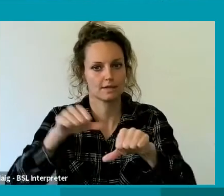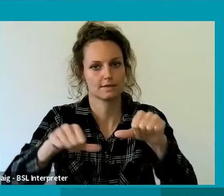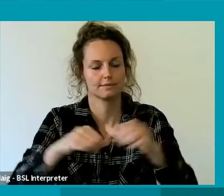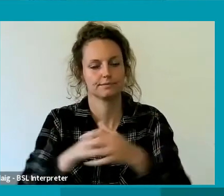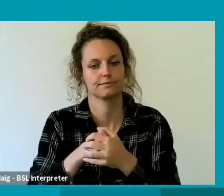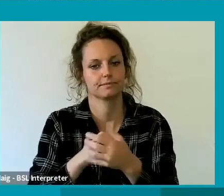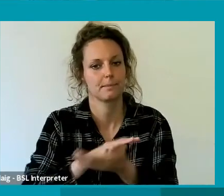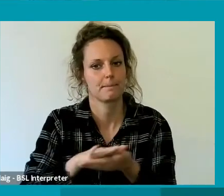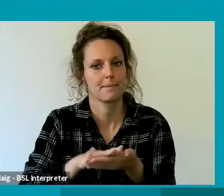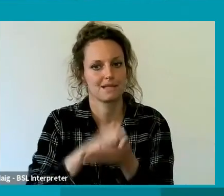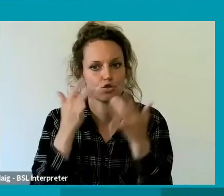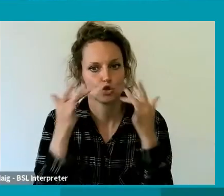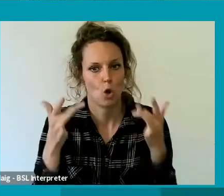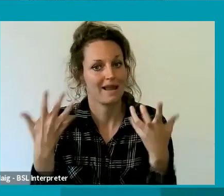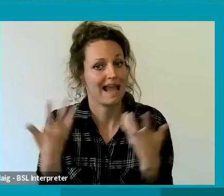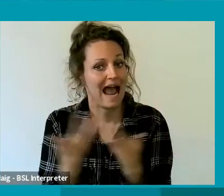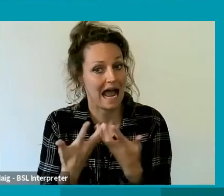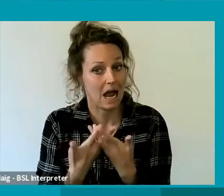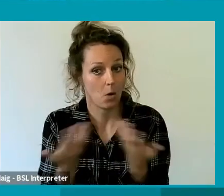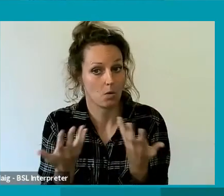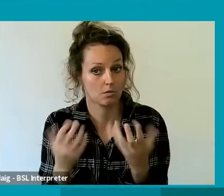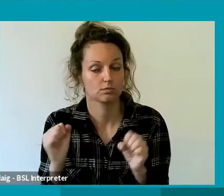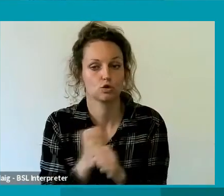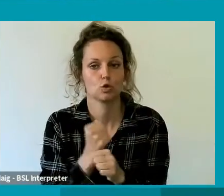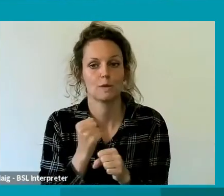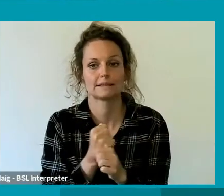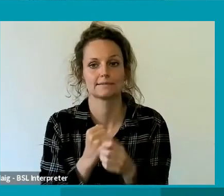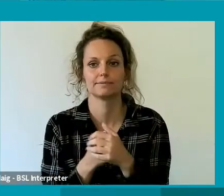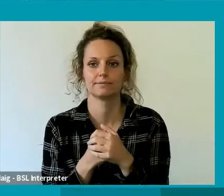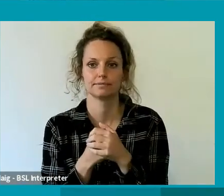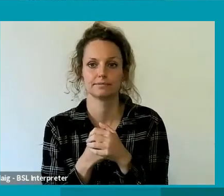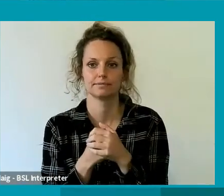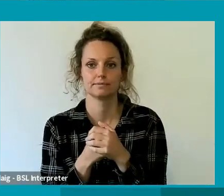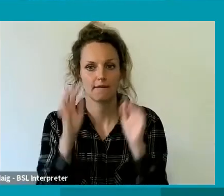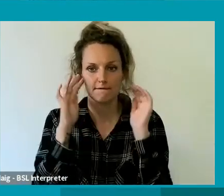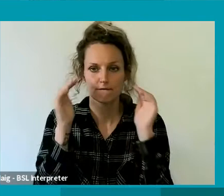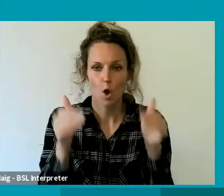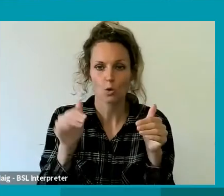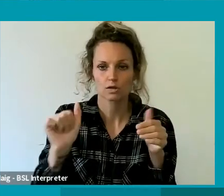You do it. So you want to focus on your achievements.